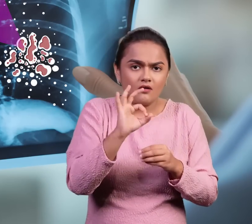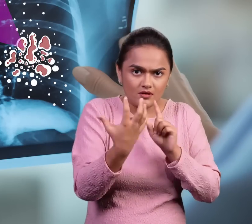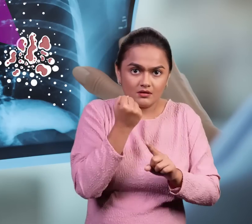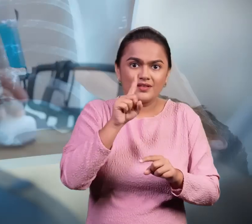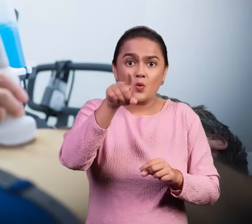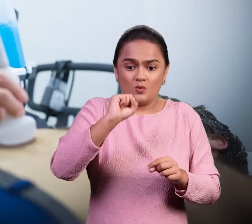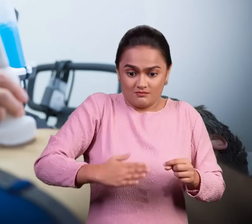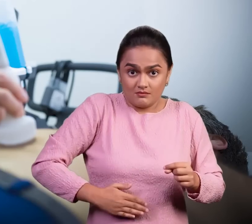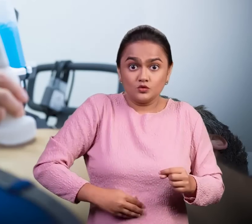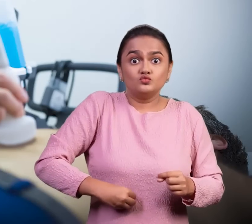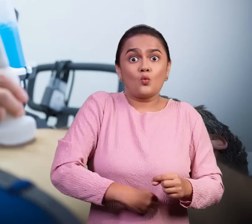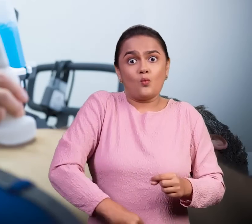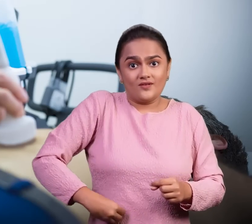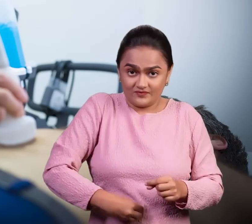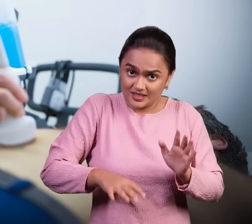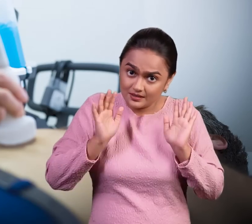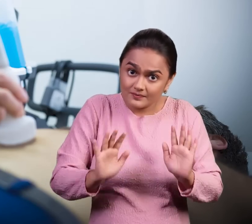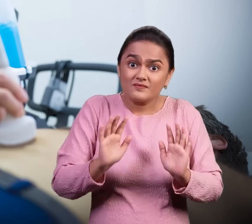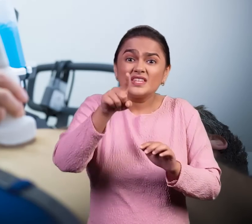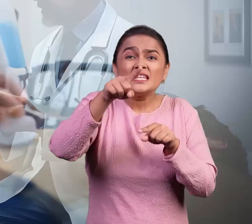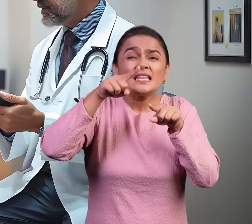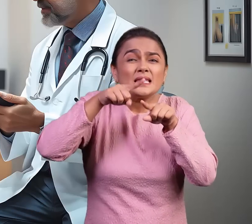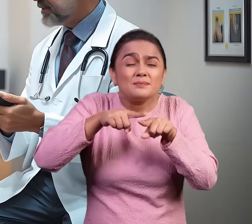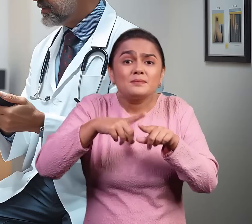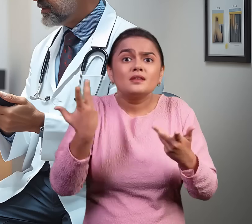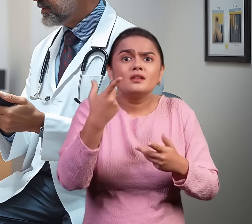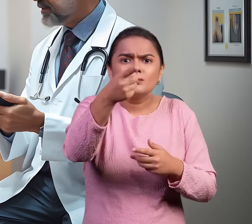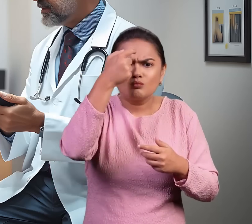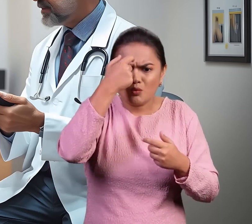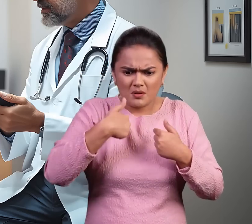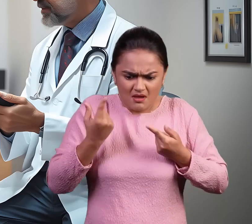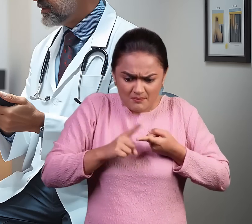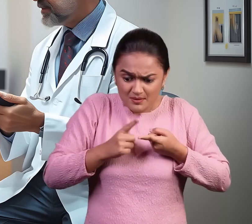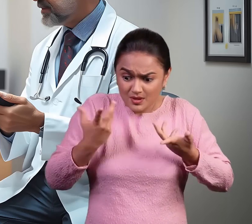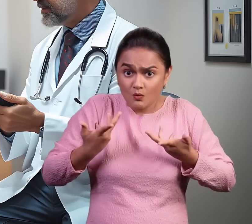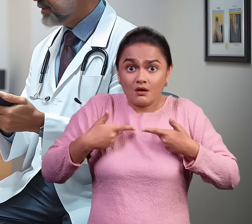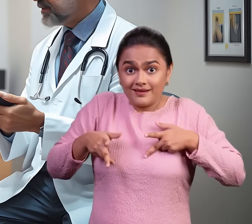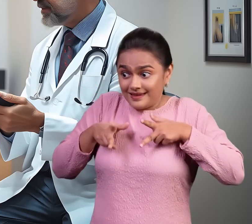You may also undergo abdominal sonography. All this depends on your symptoms.